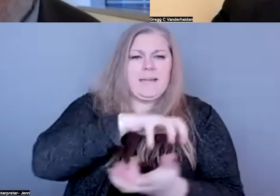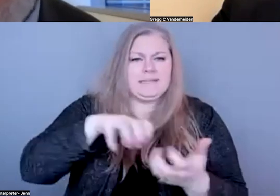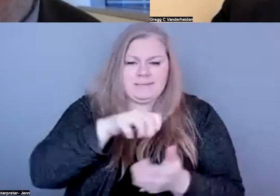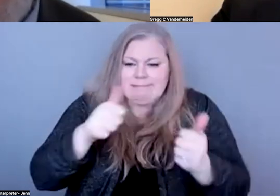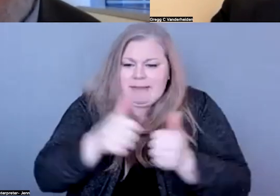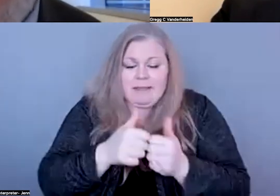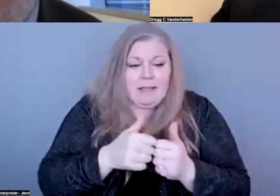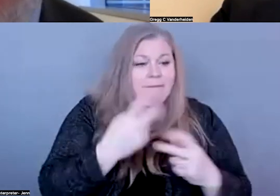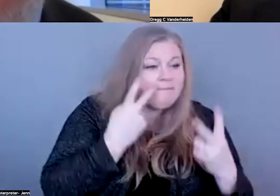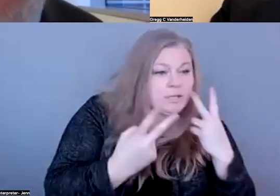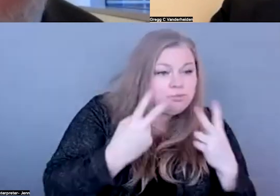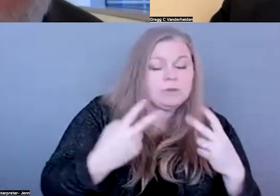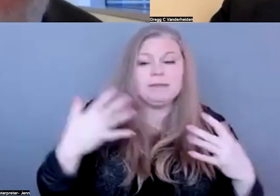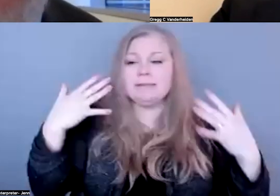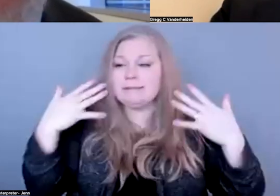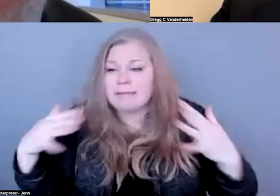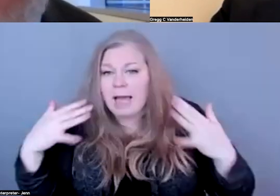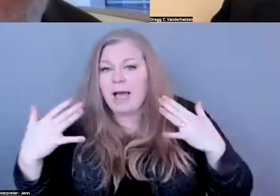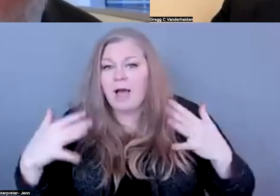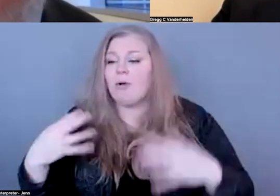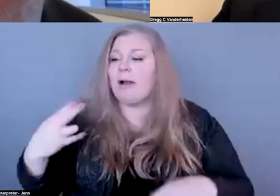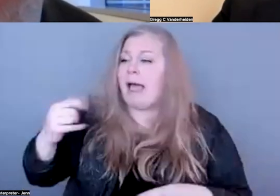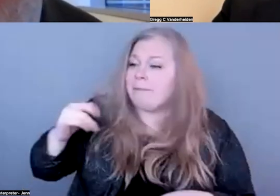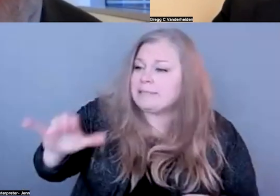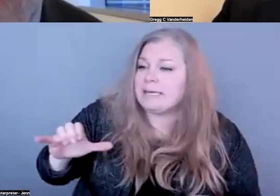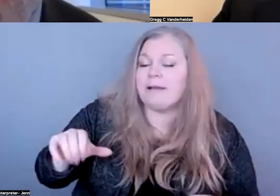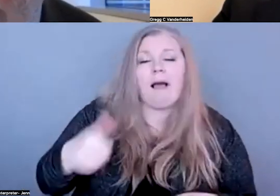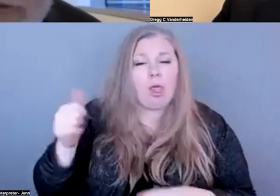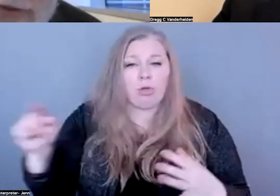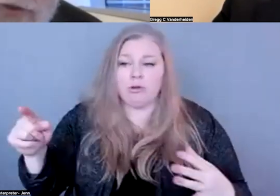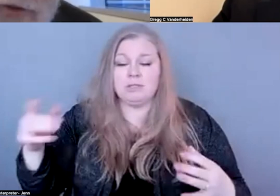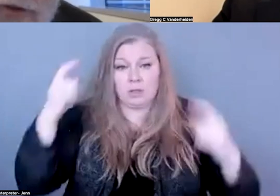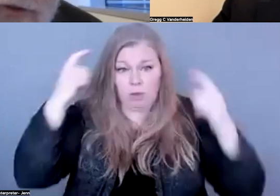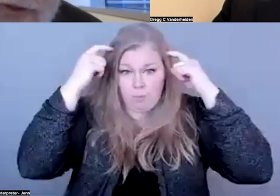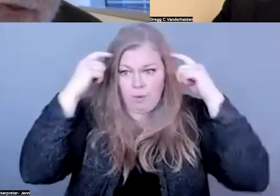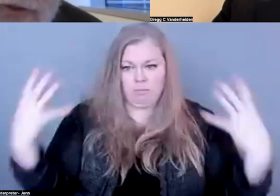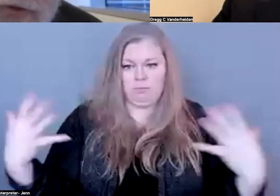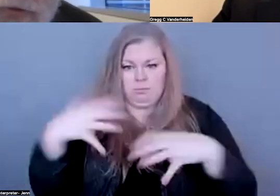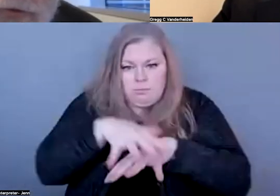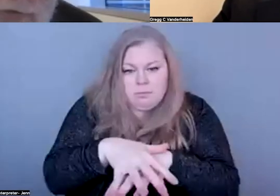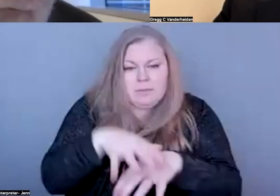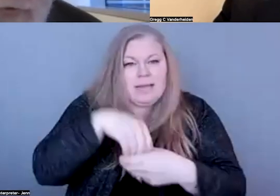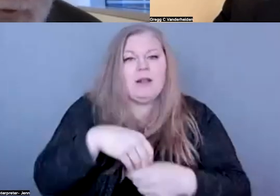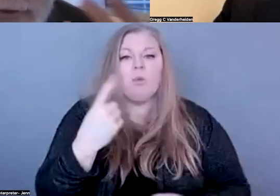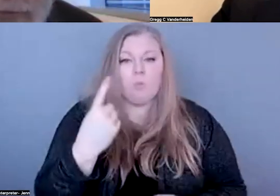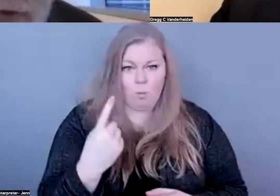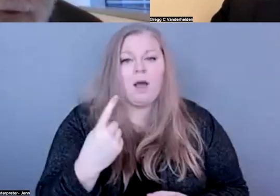or sound, or haptic, or otherwise -- all those modalities are needed in order to formulate a